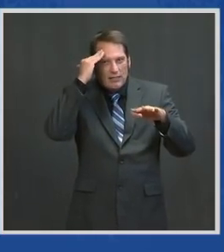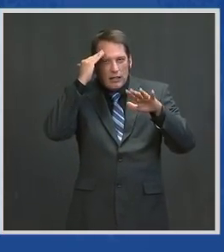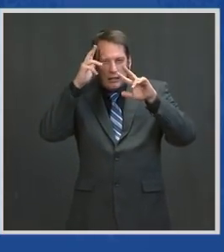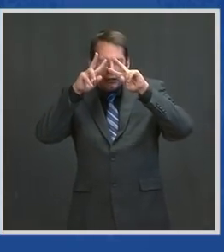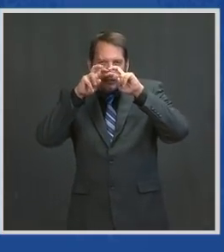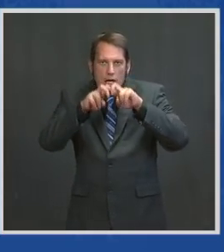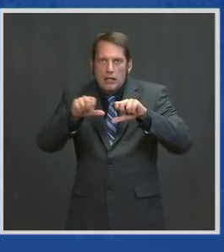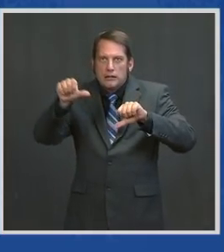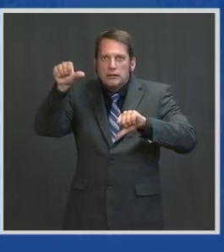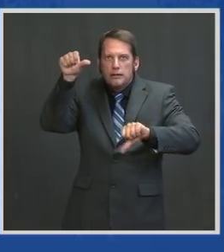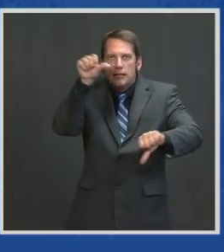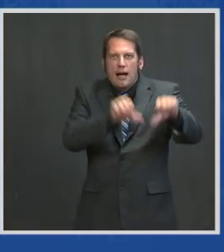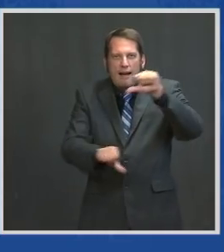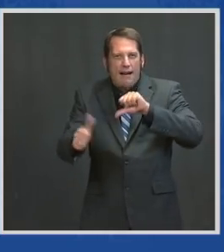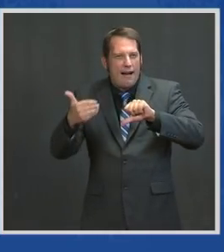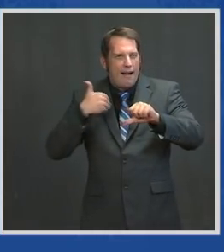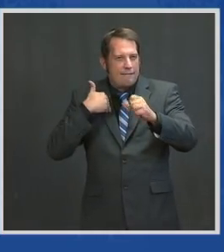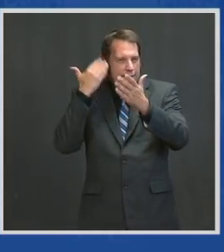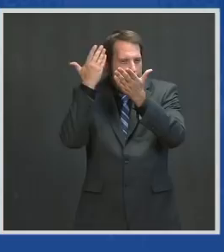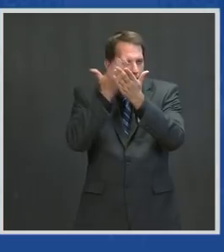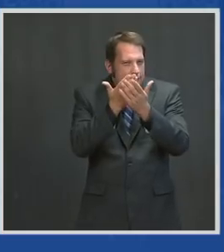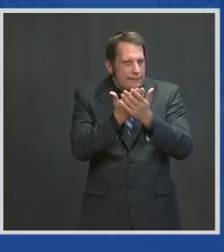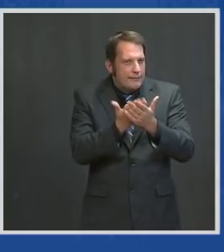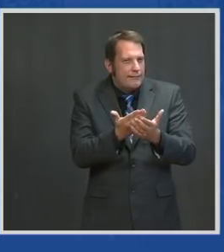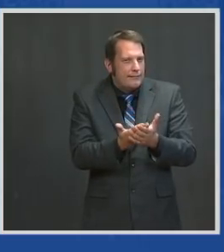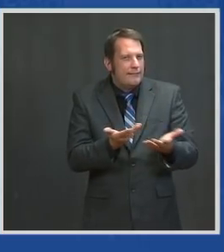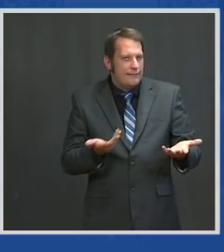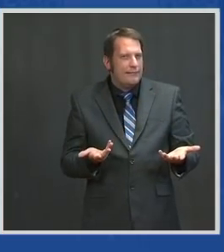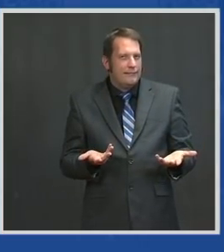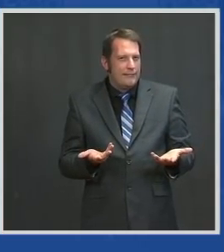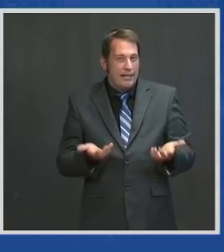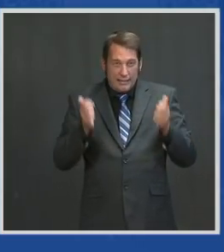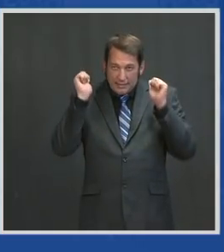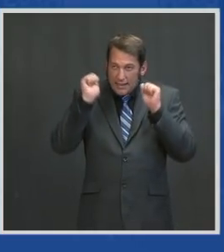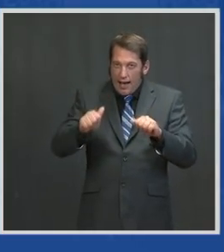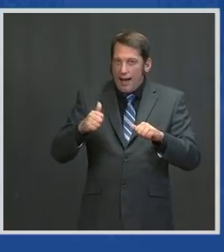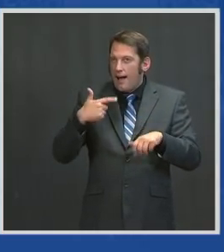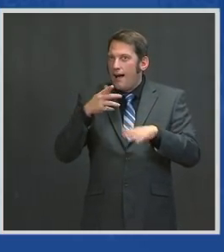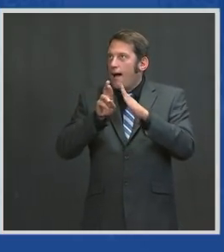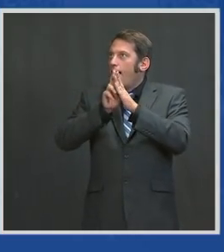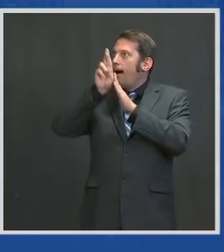then put a man on the Moon and flew a helicopter on Mars. I could go on and on and on.